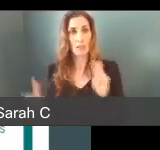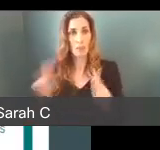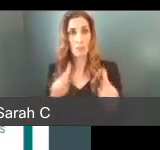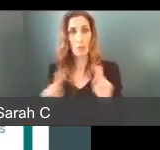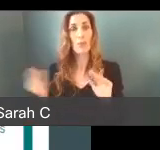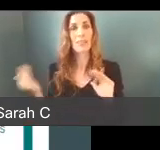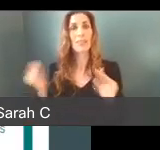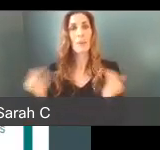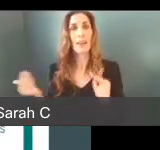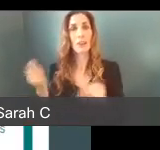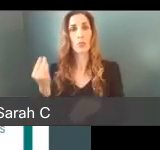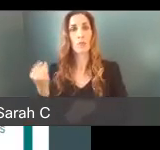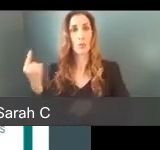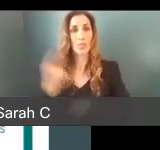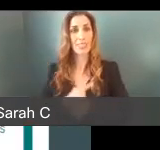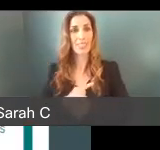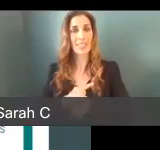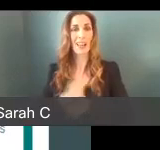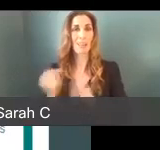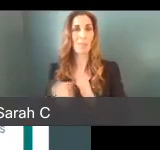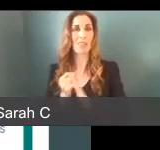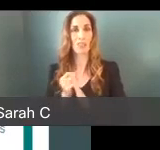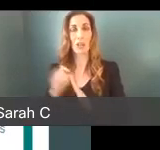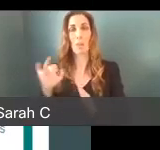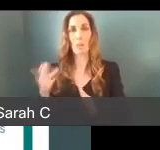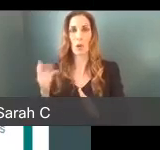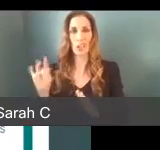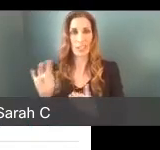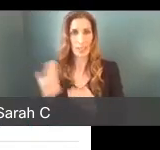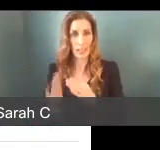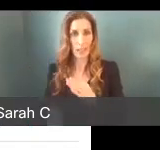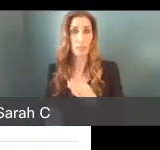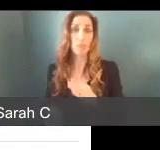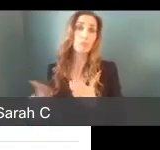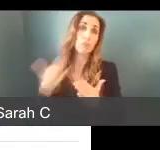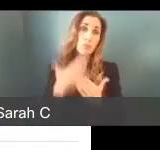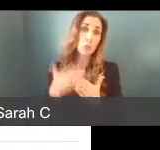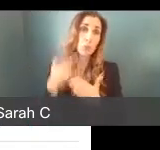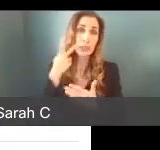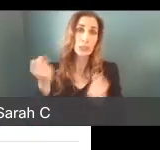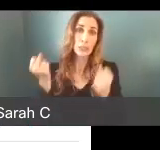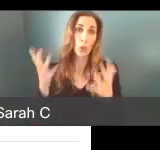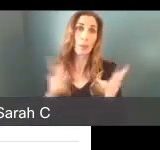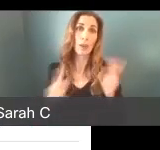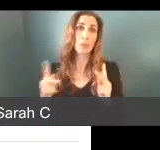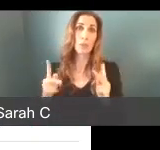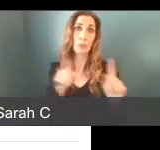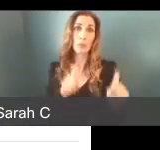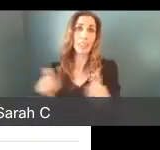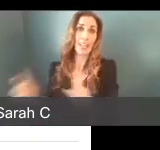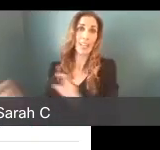14 day period ending March the 18th. So it's great to see so many people being tested. This is exactly